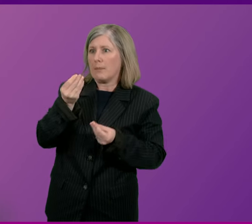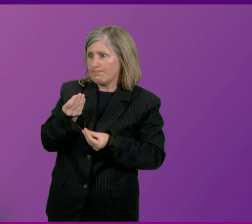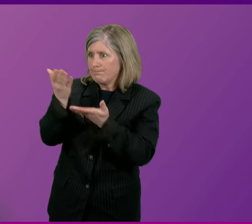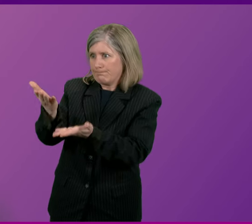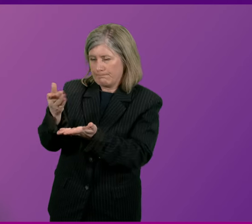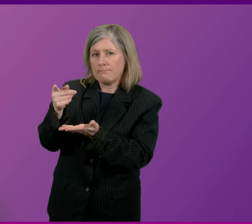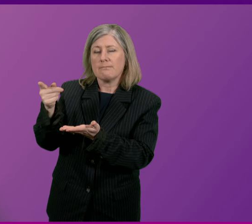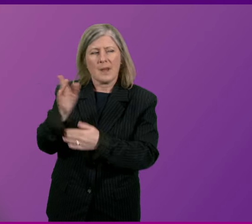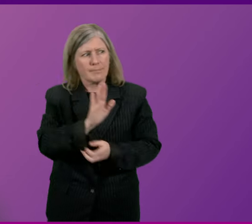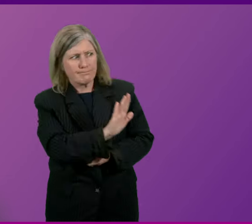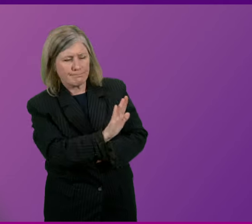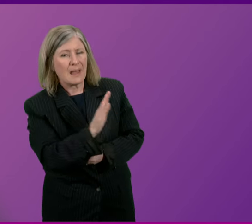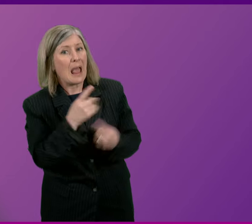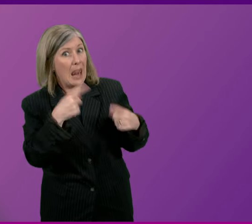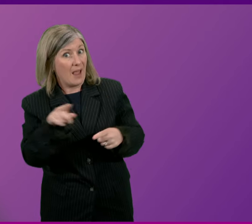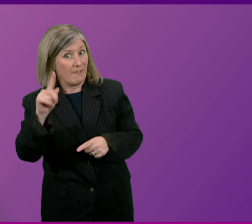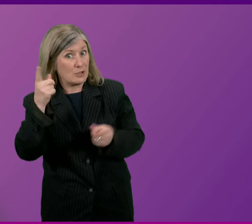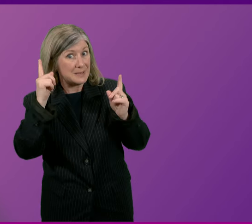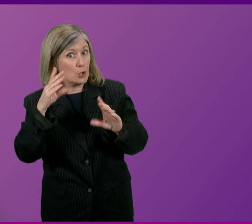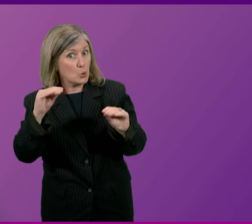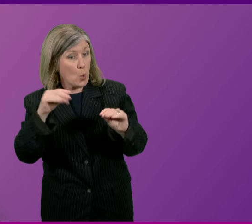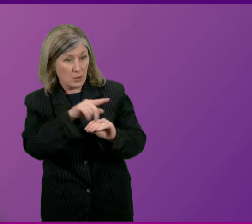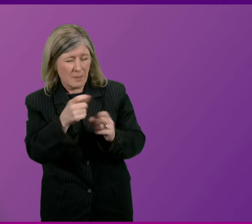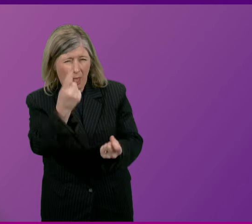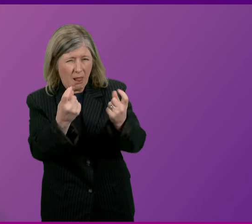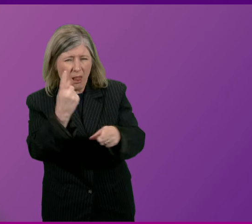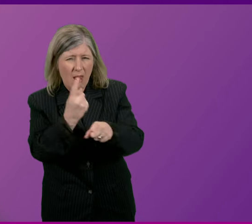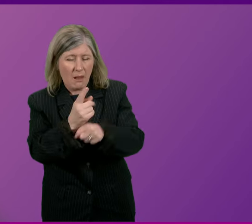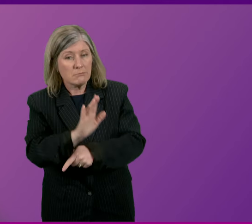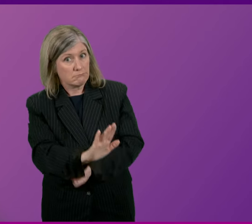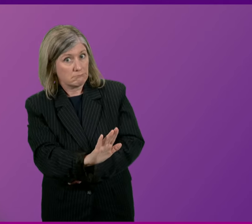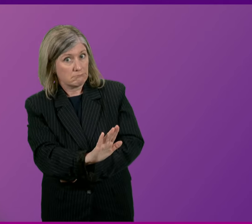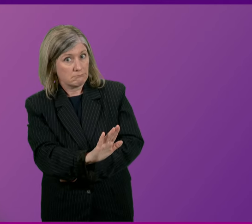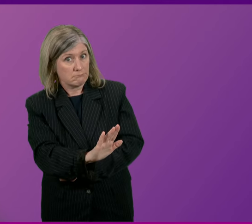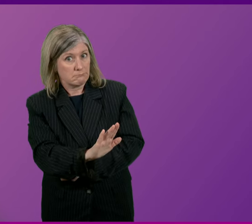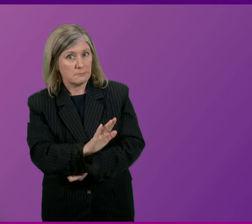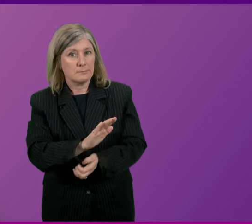You are blocking her appearance. Let us hear the First Minister.